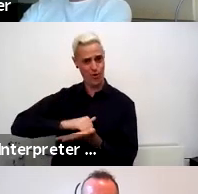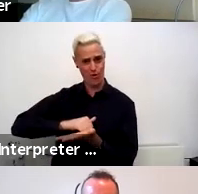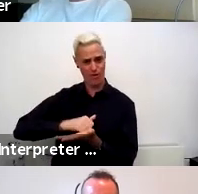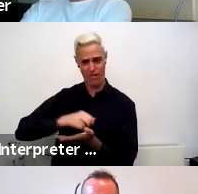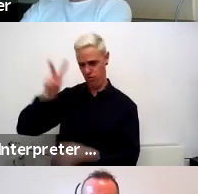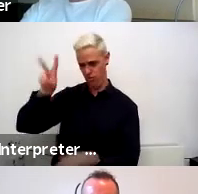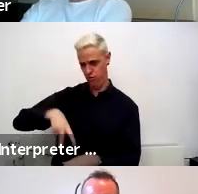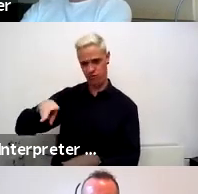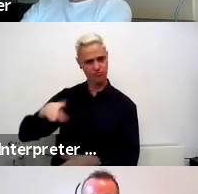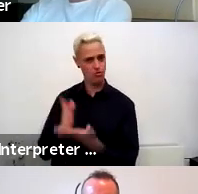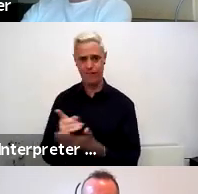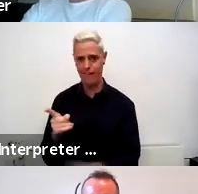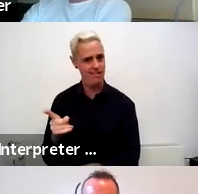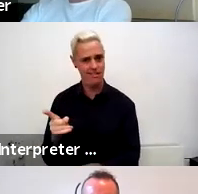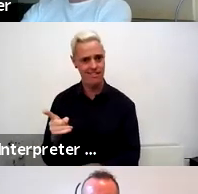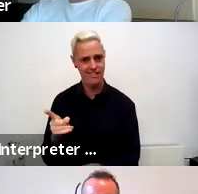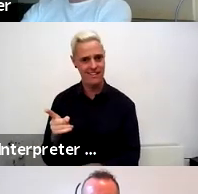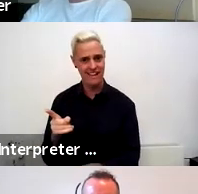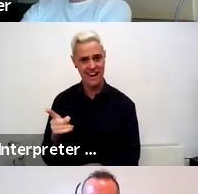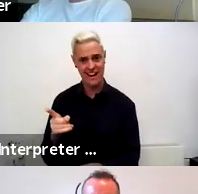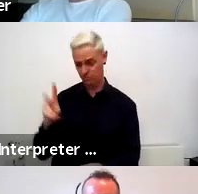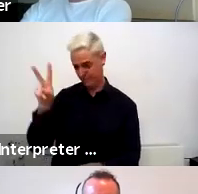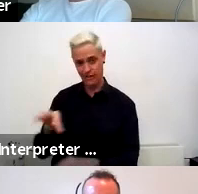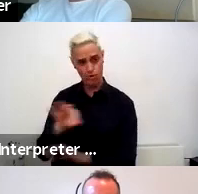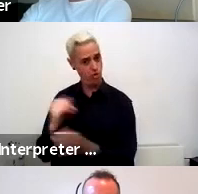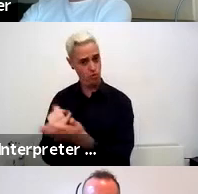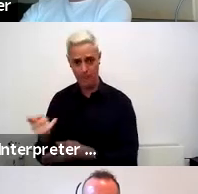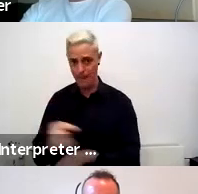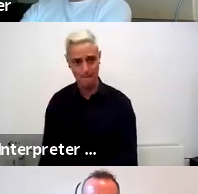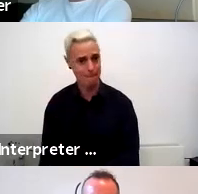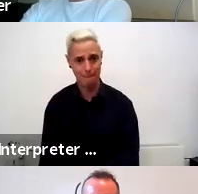And there was absolutely nothing wrong with him.